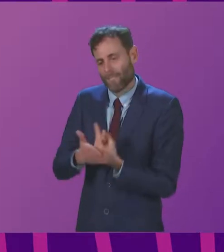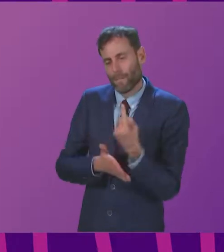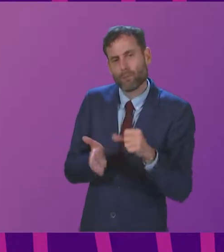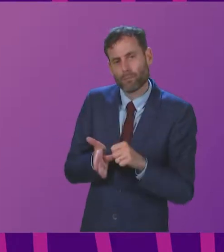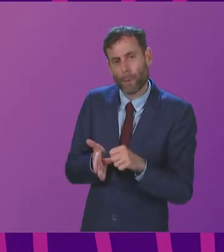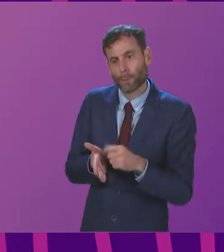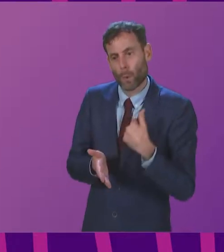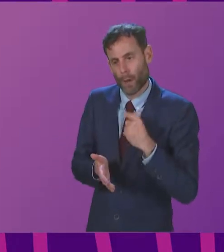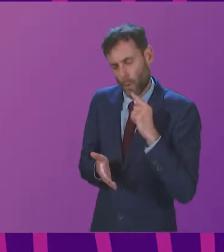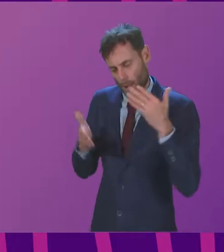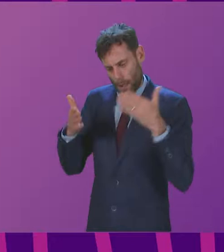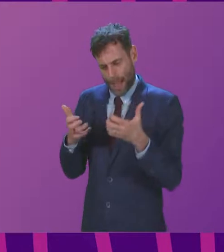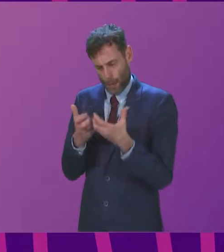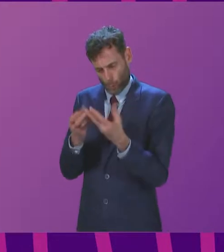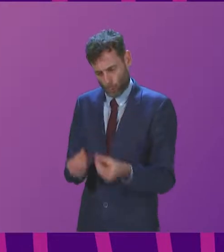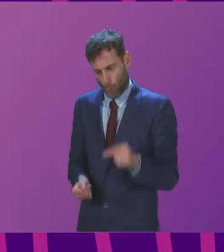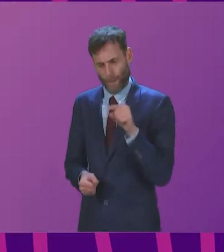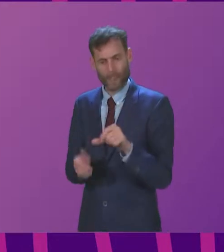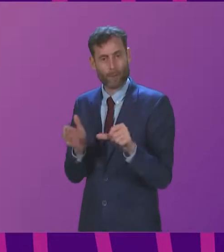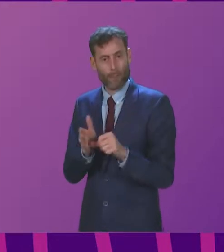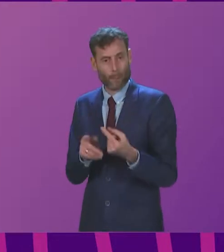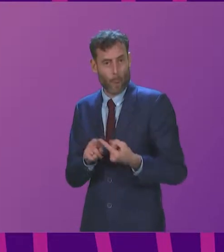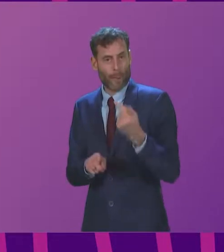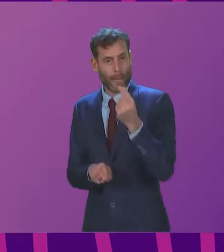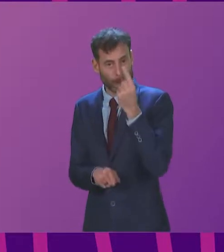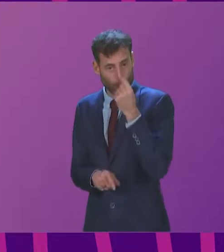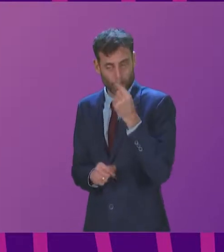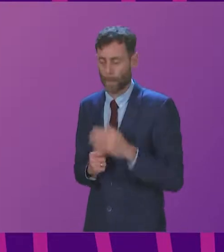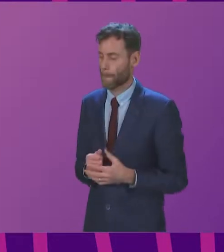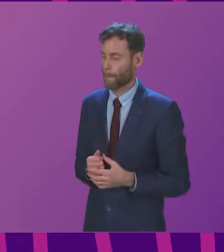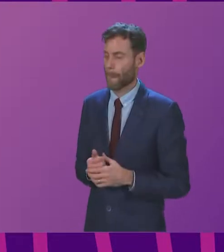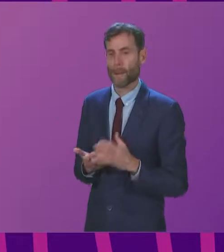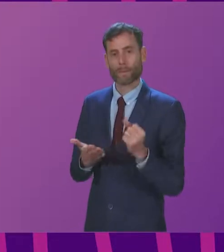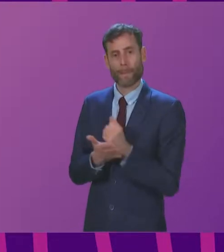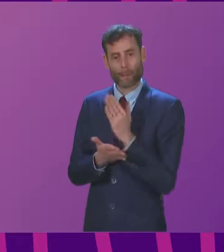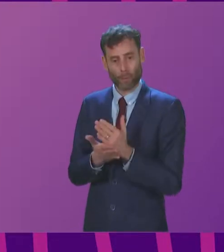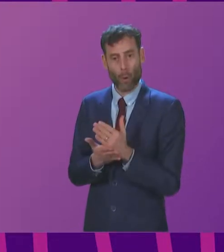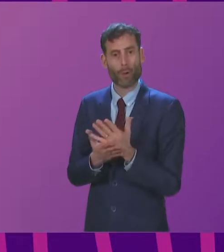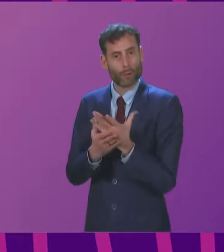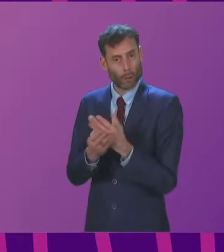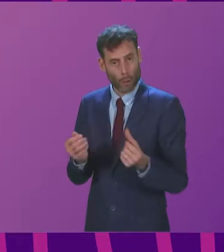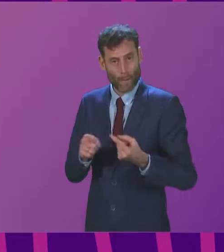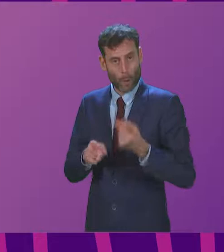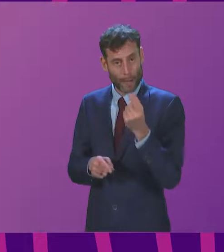as far as we can and as quickly as we can, when they arise, to make sure that not only is it happening quickly but it is as accessible and